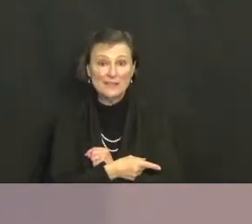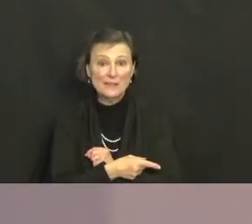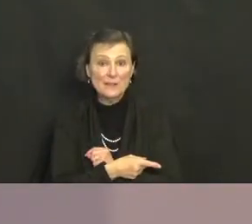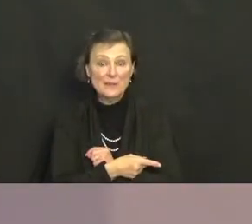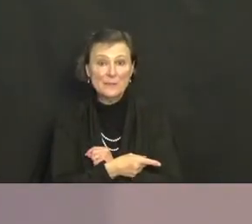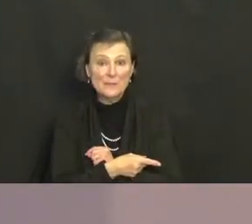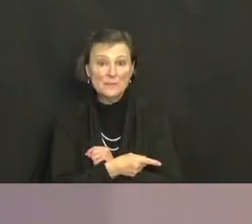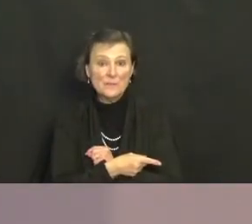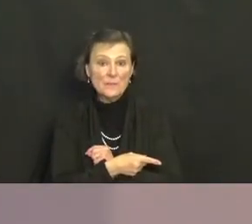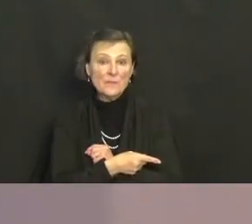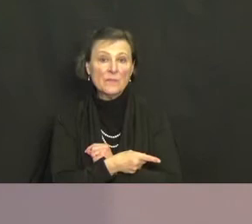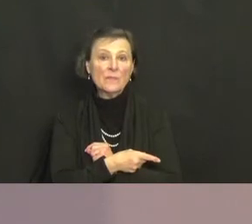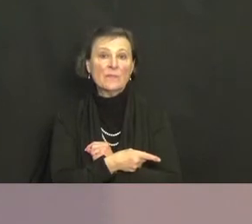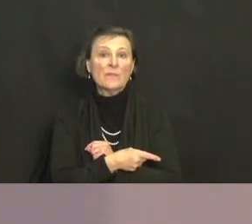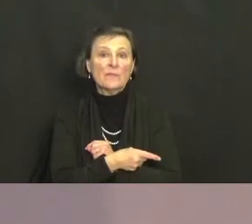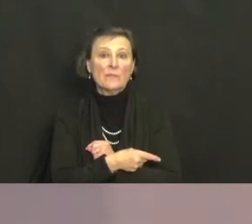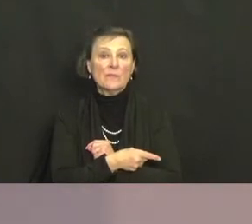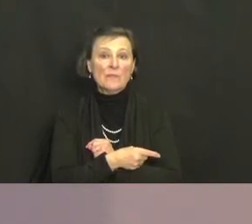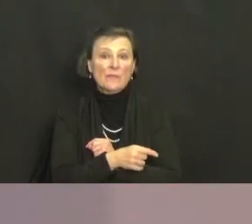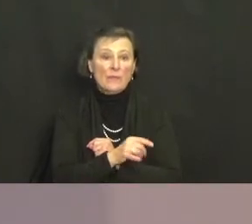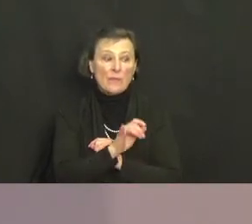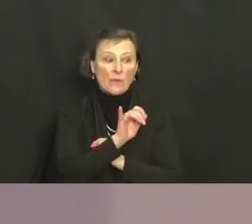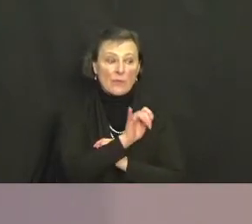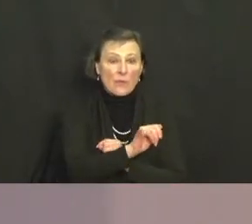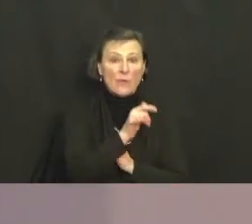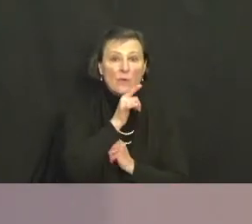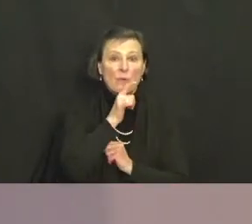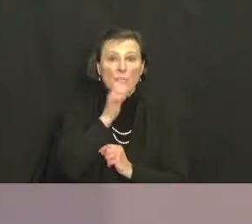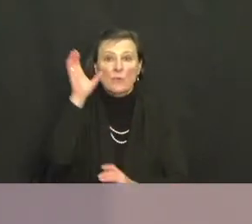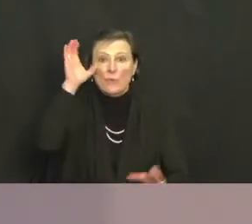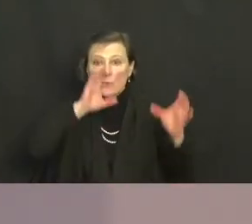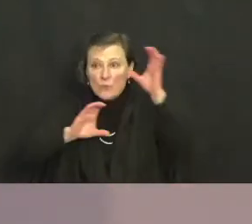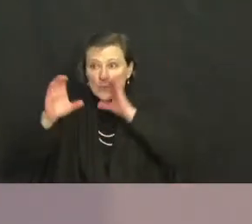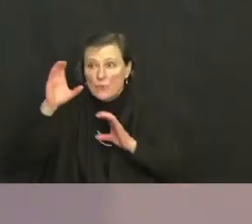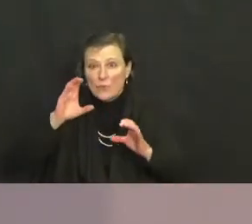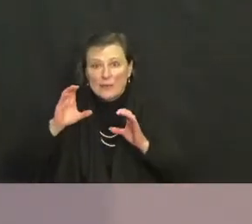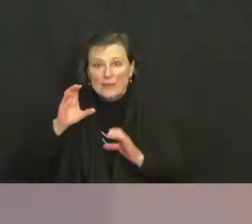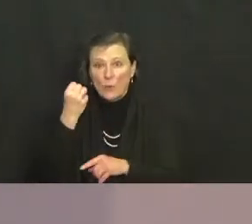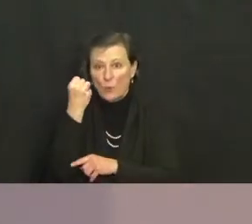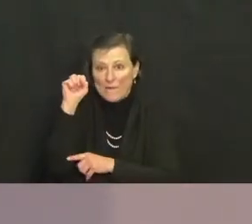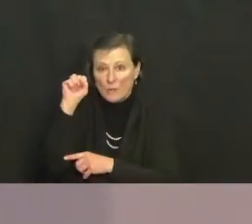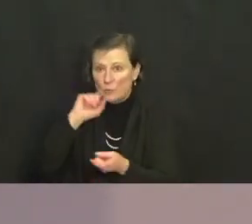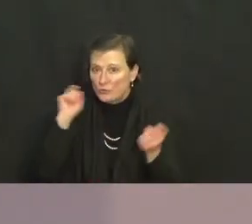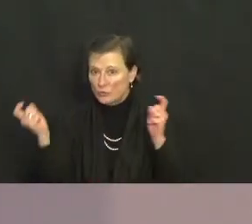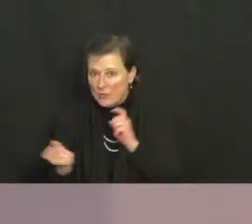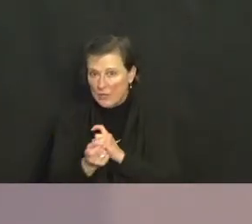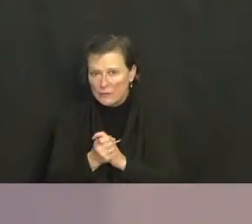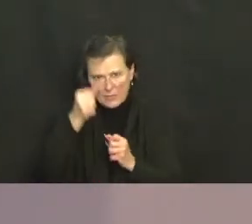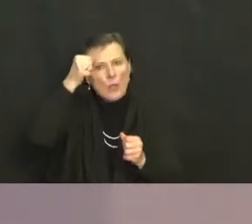And, those seeking revolutionary change, would do well to remember his lessons in non-violence